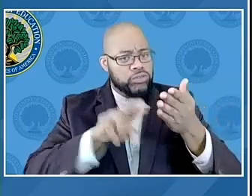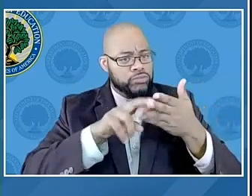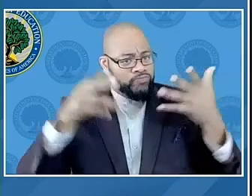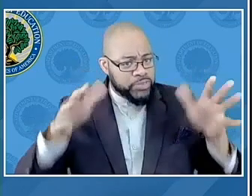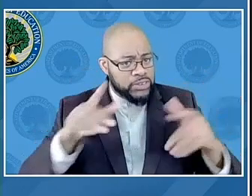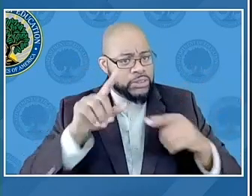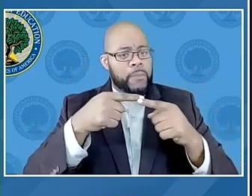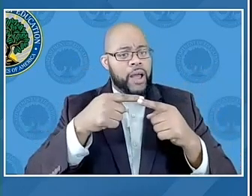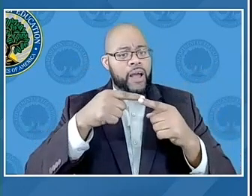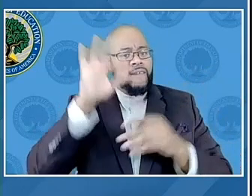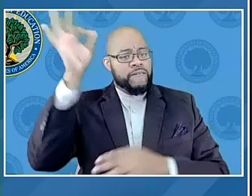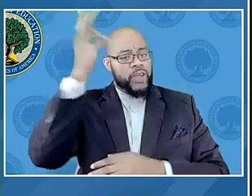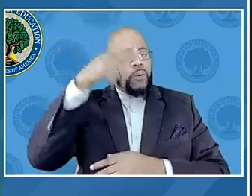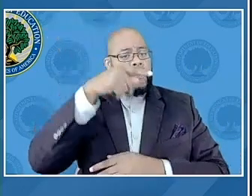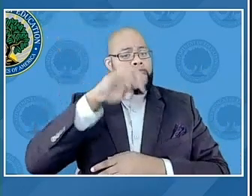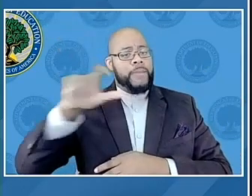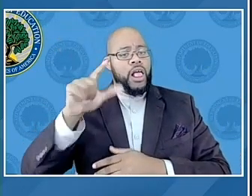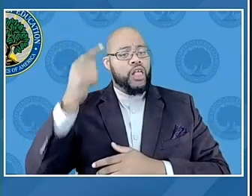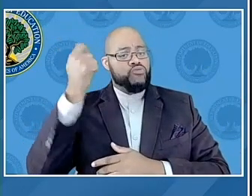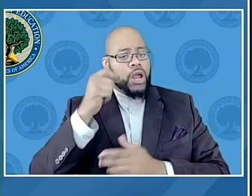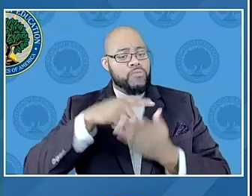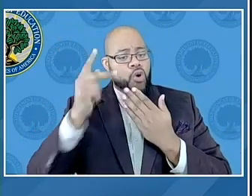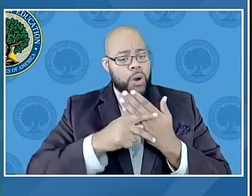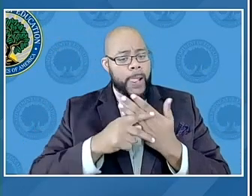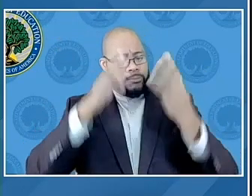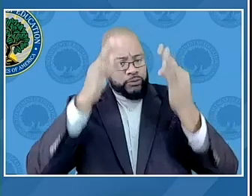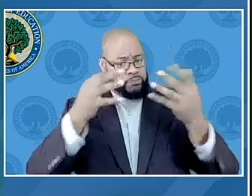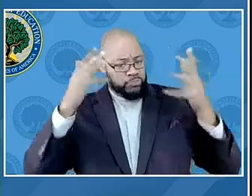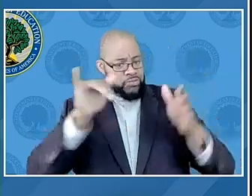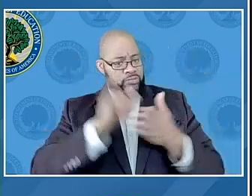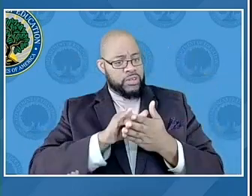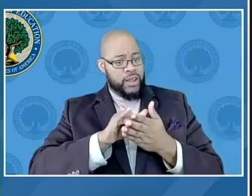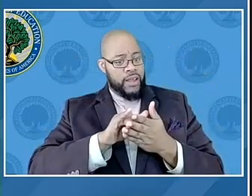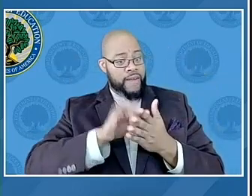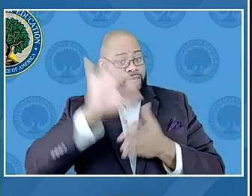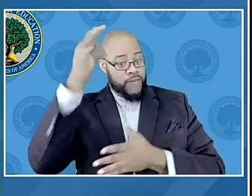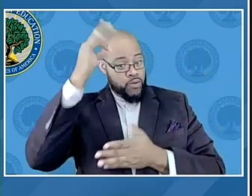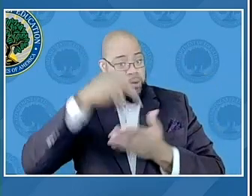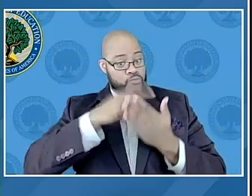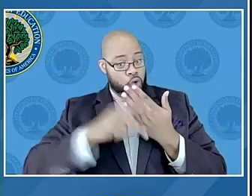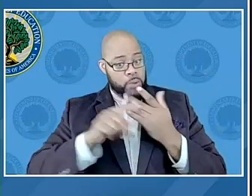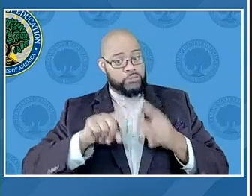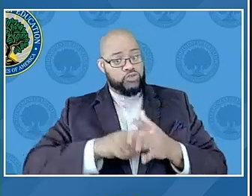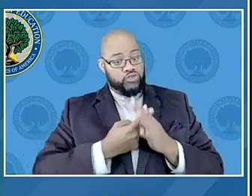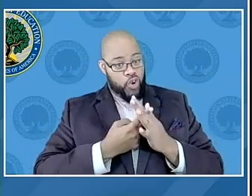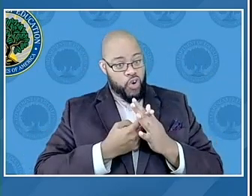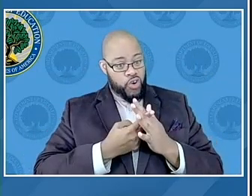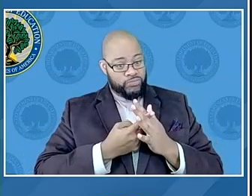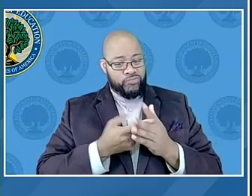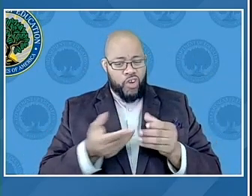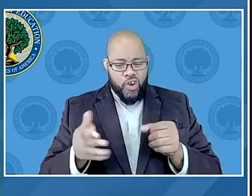Program, and it was determined that when the Federal Program was initially launched, it covered 70 percent of